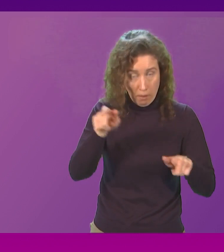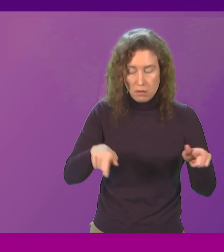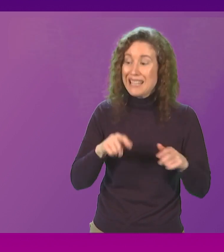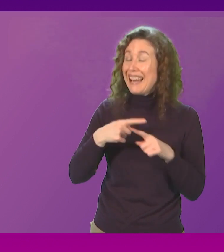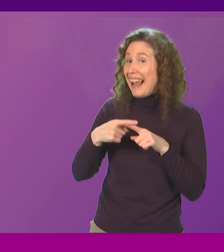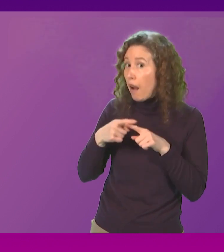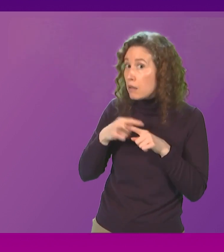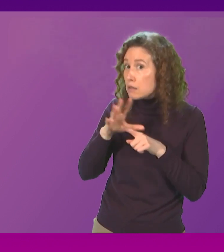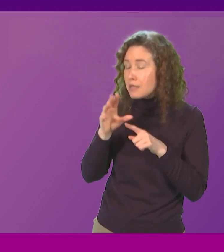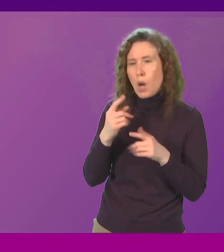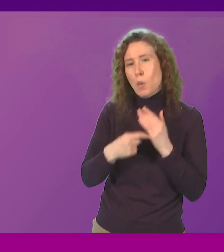power, the number is just 5,734.